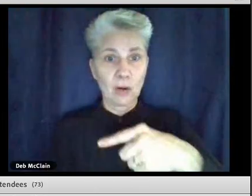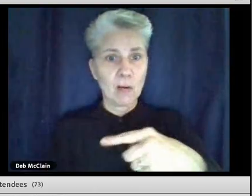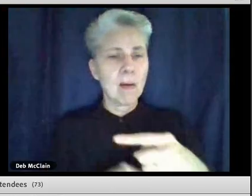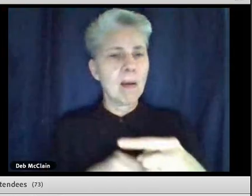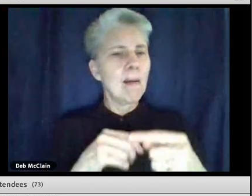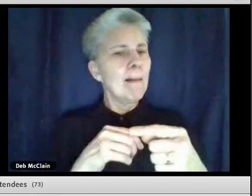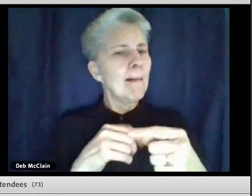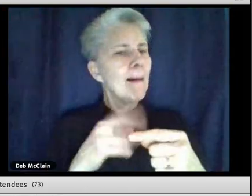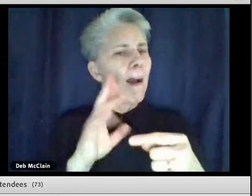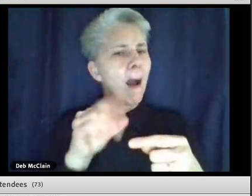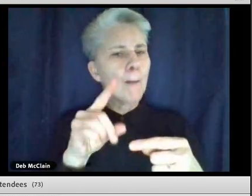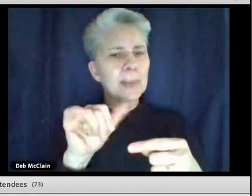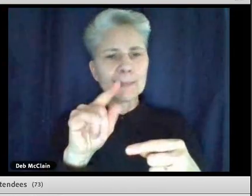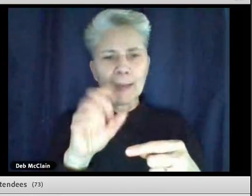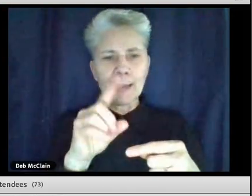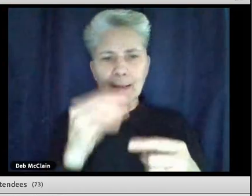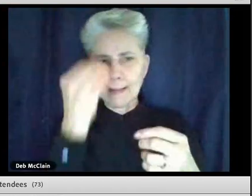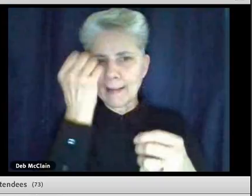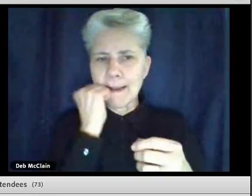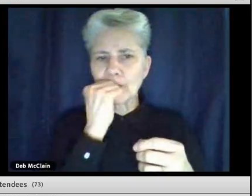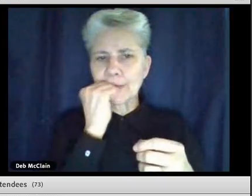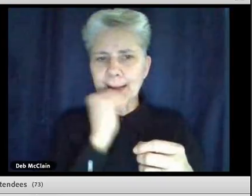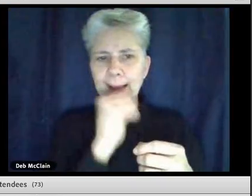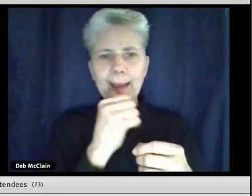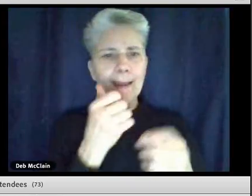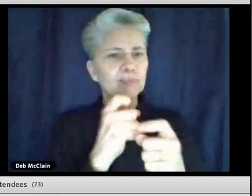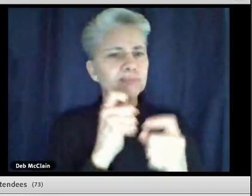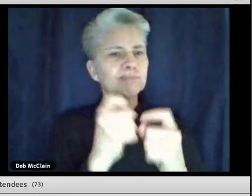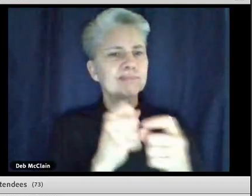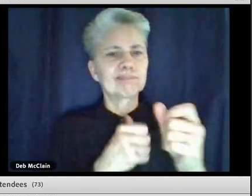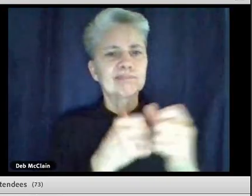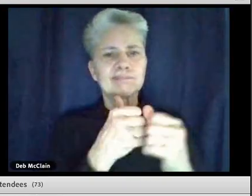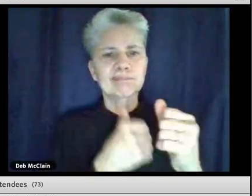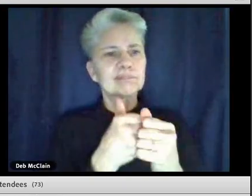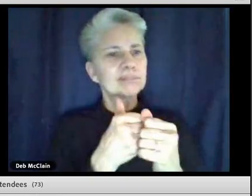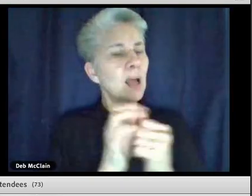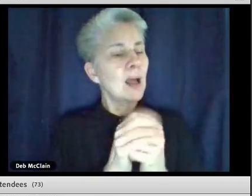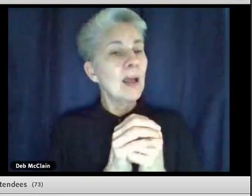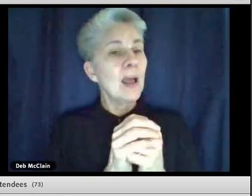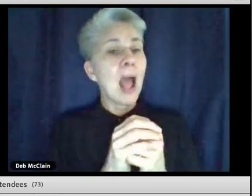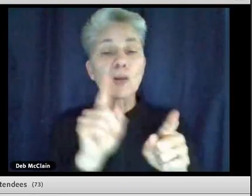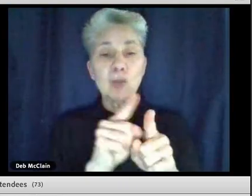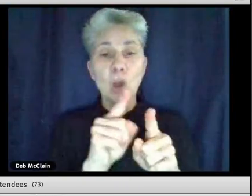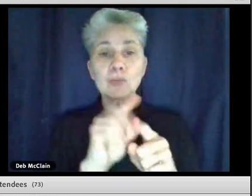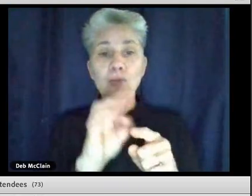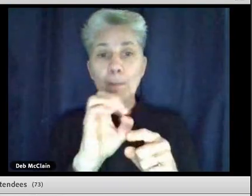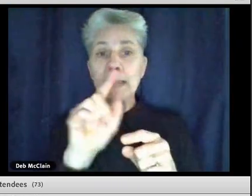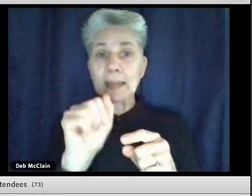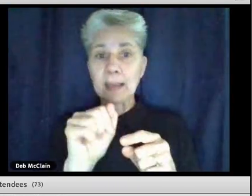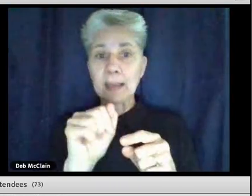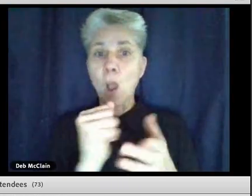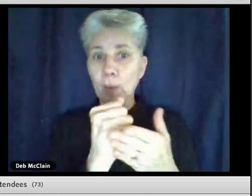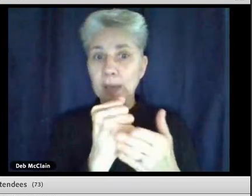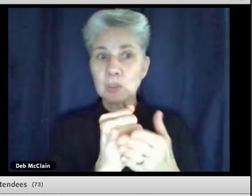and that's where a lot of this data comes from, but there's also media resources, and this is where you can get a lot of fantastic handouts